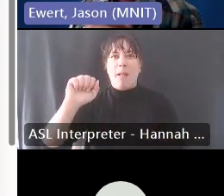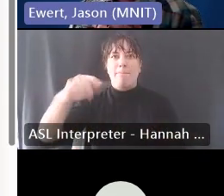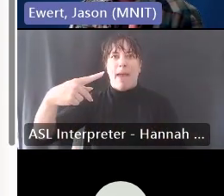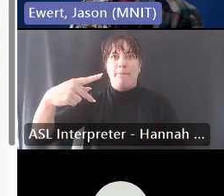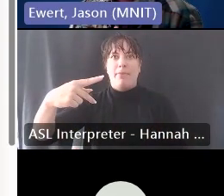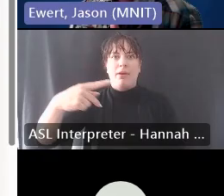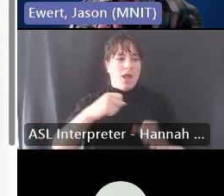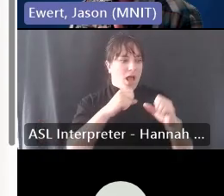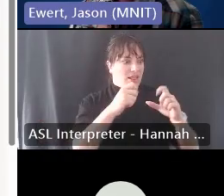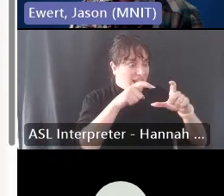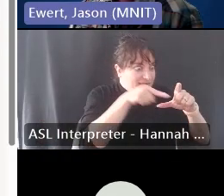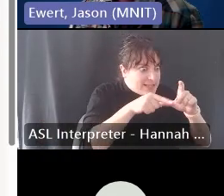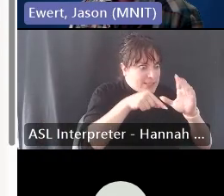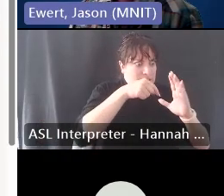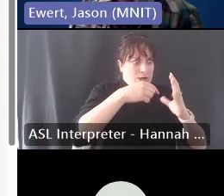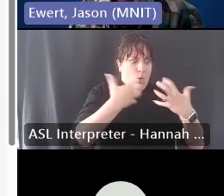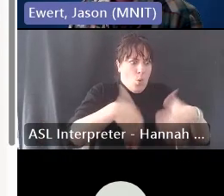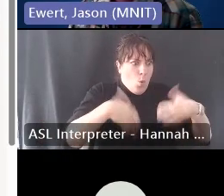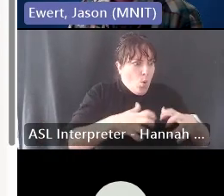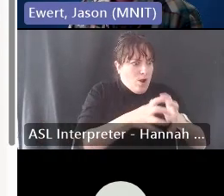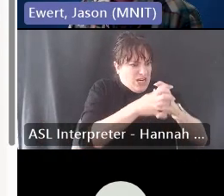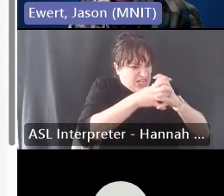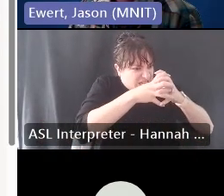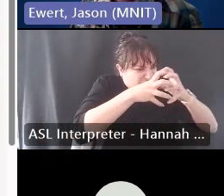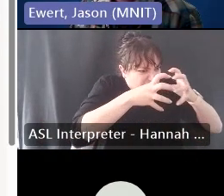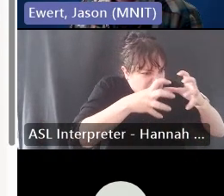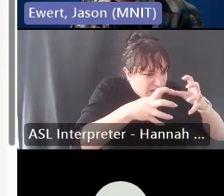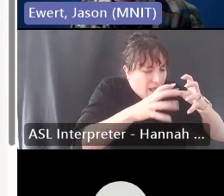of that image as a density of the sound